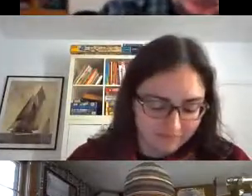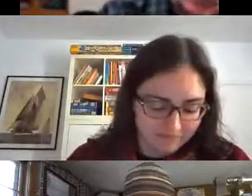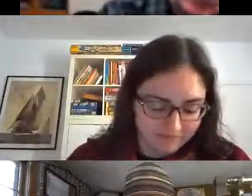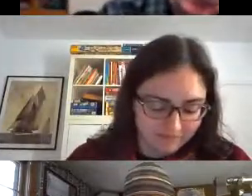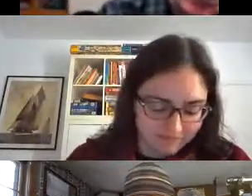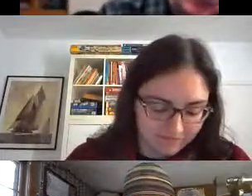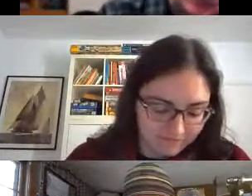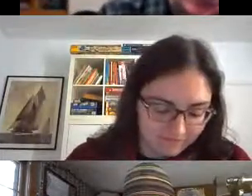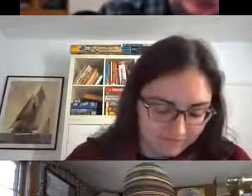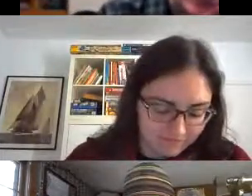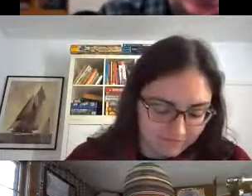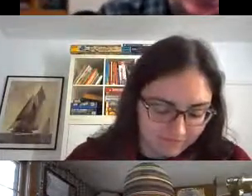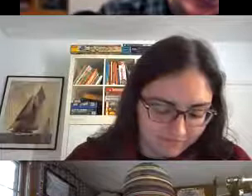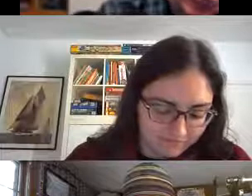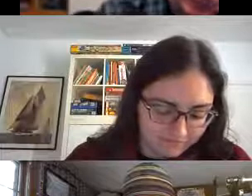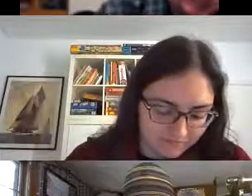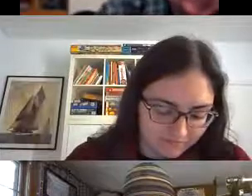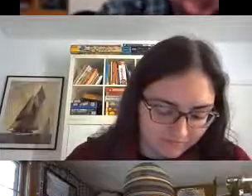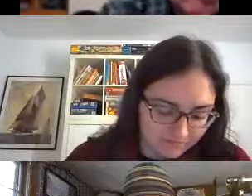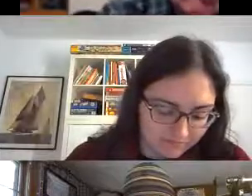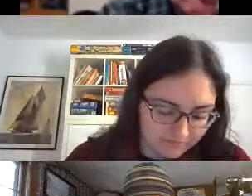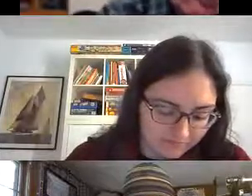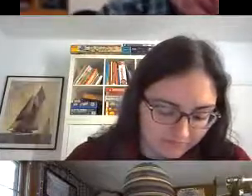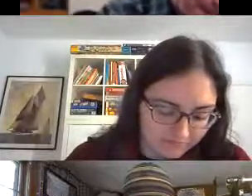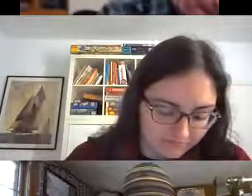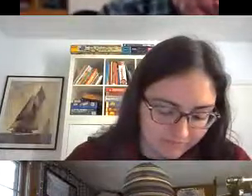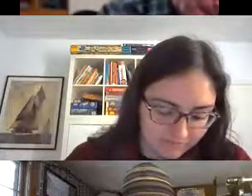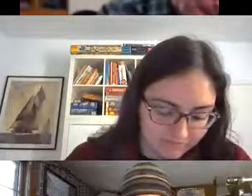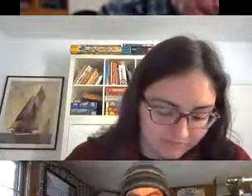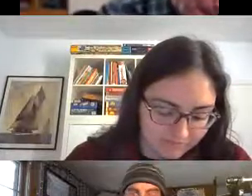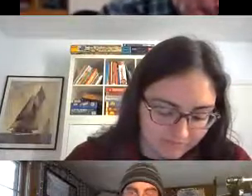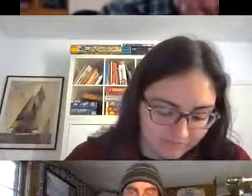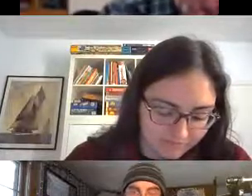to my mind, like, stories are starting to happen! Like *this* character just